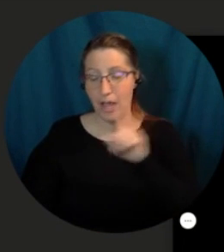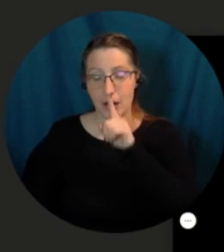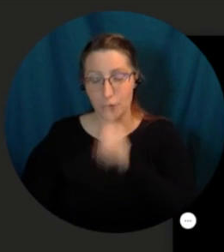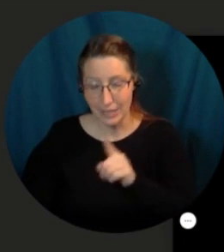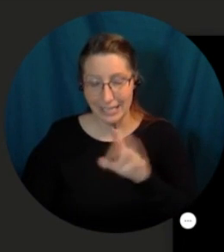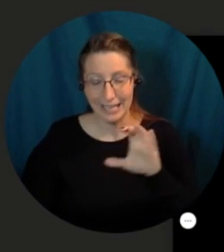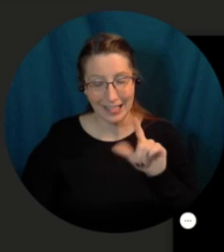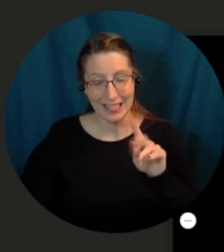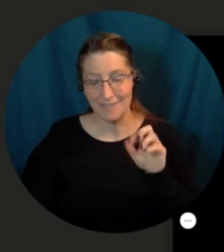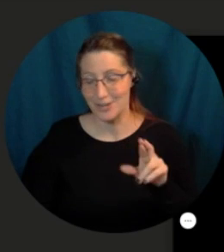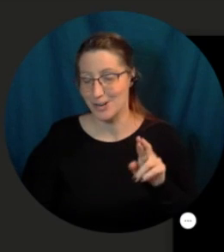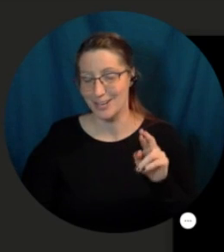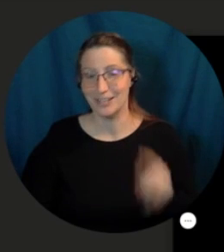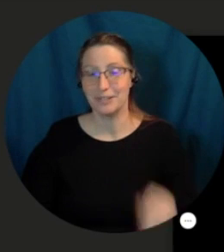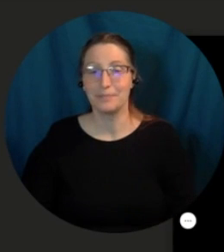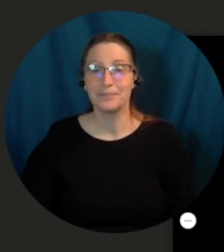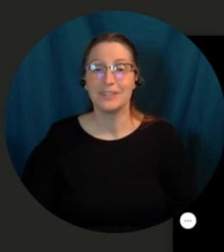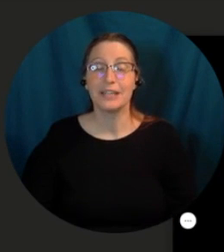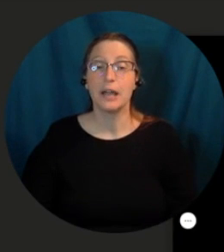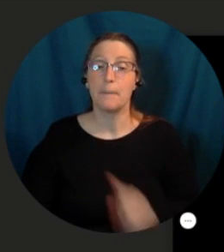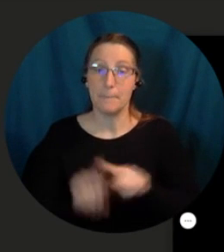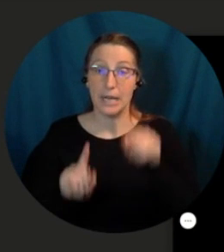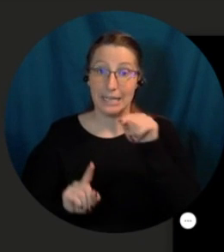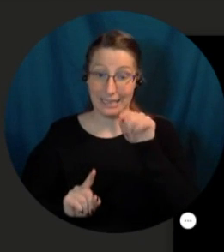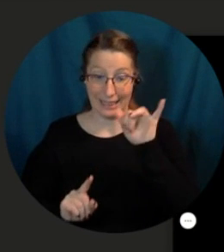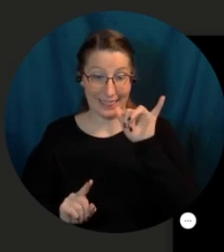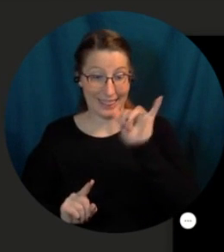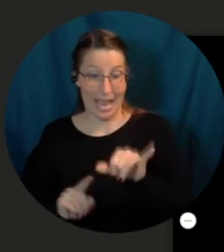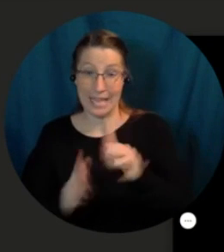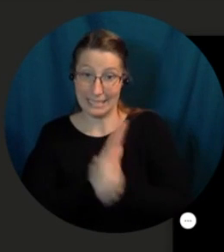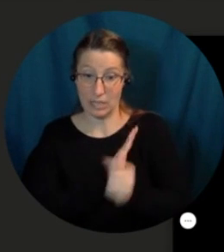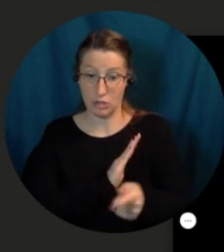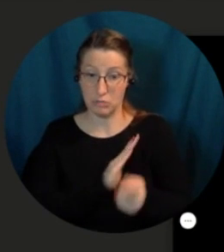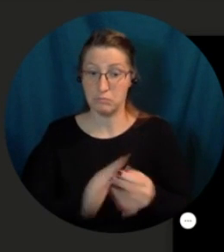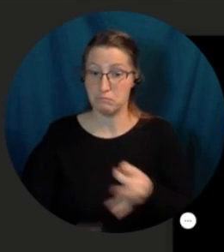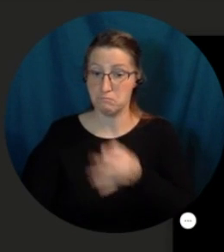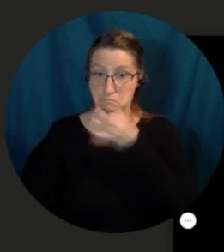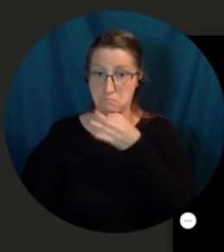Once he got this down, though, we went to this one.